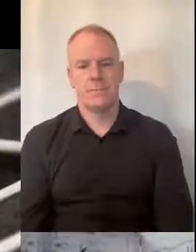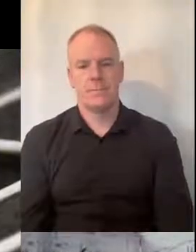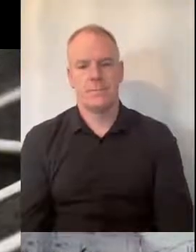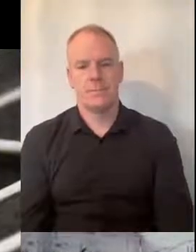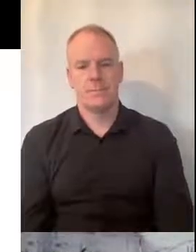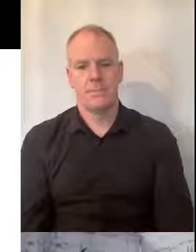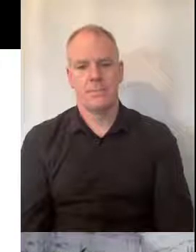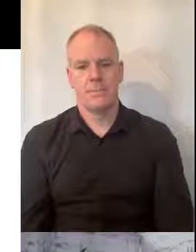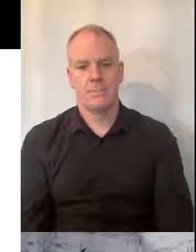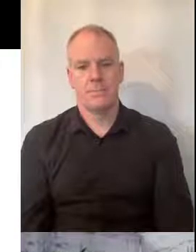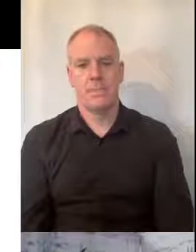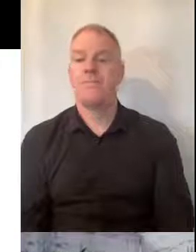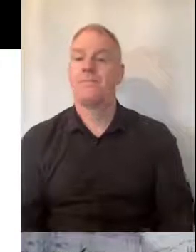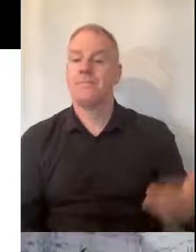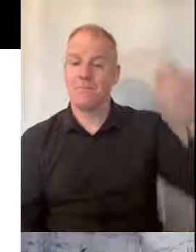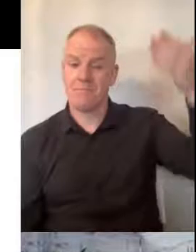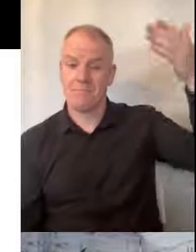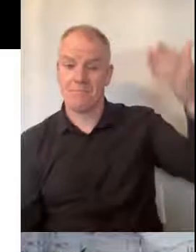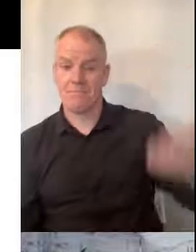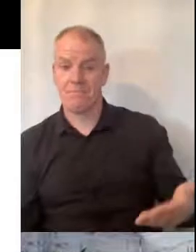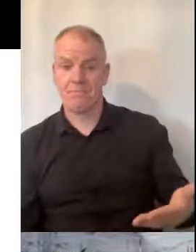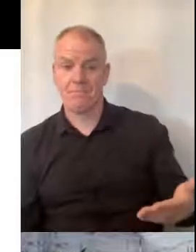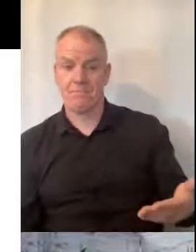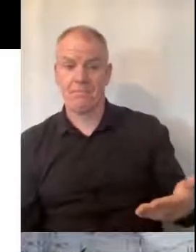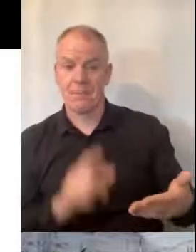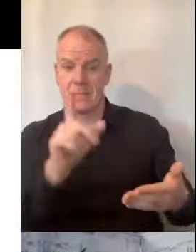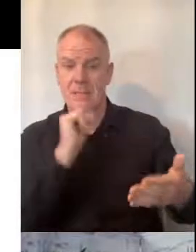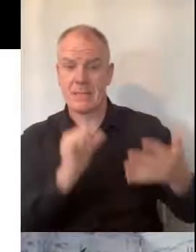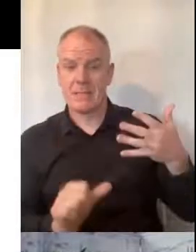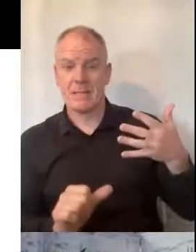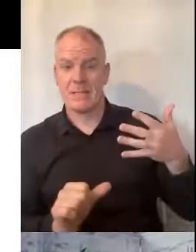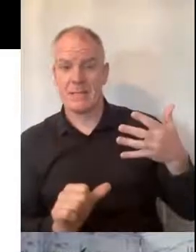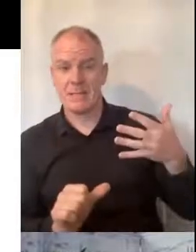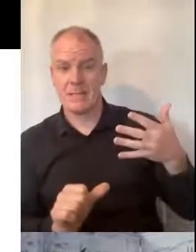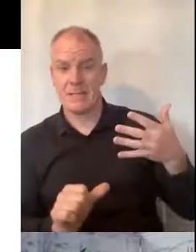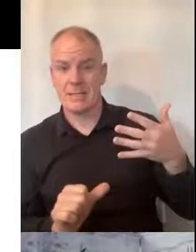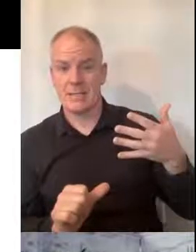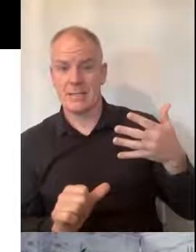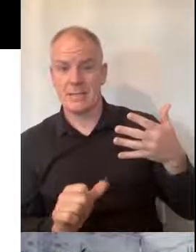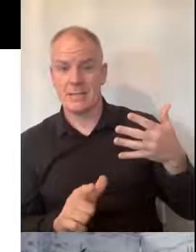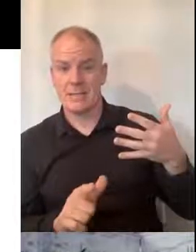OK so I just have a few things here and as you know you've included some